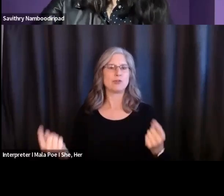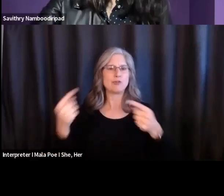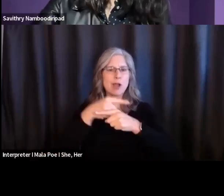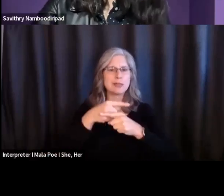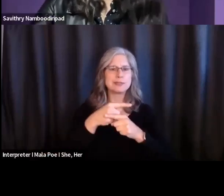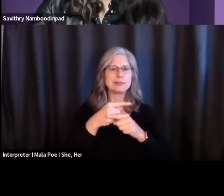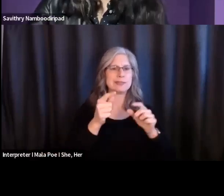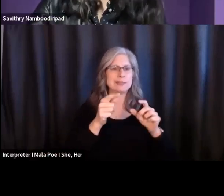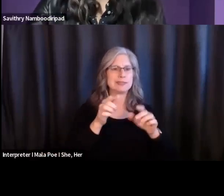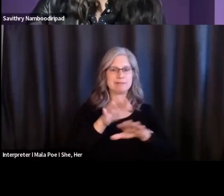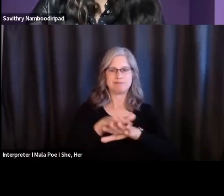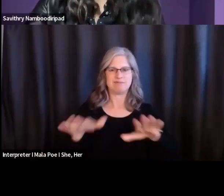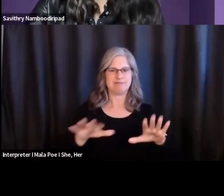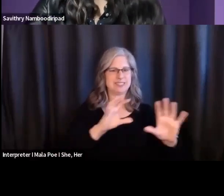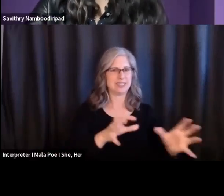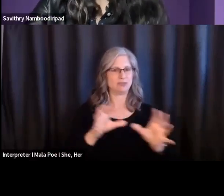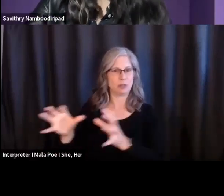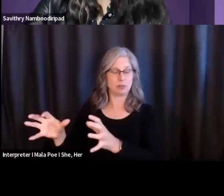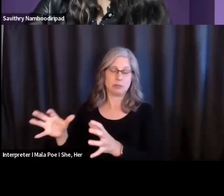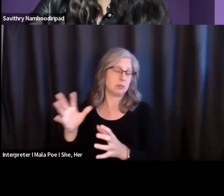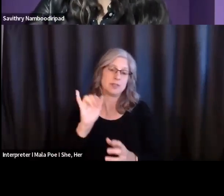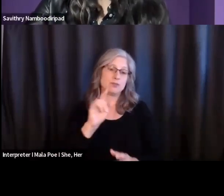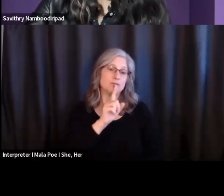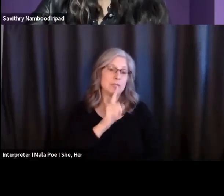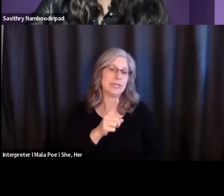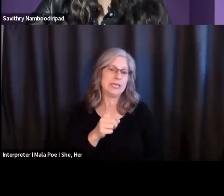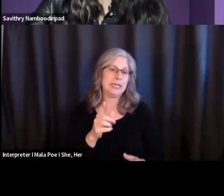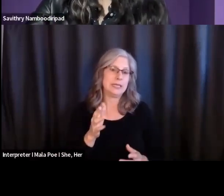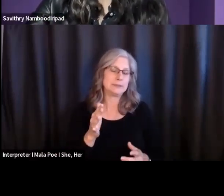which is really, let's face it, the most